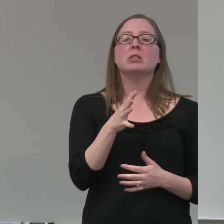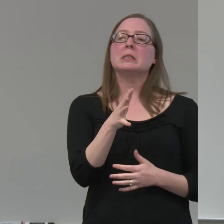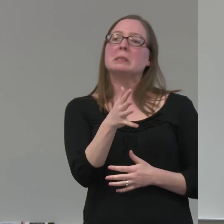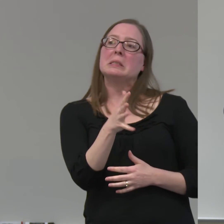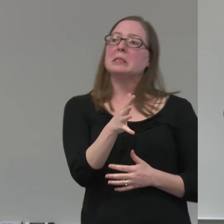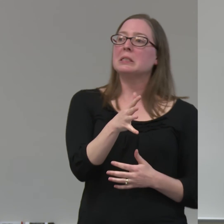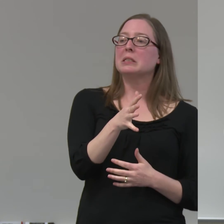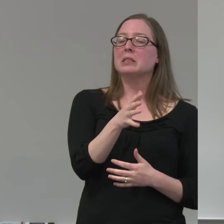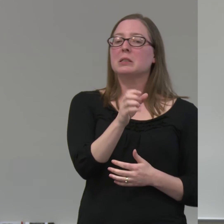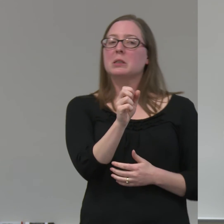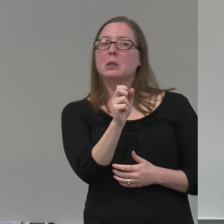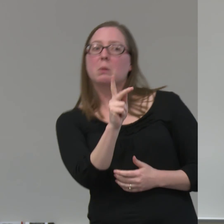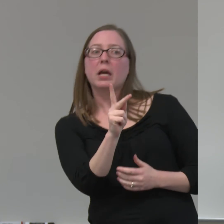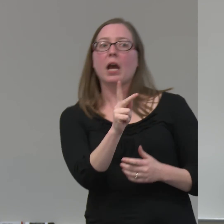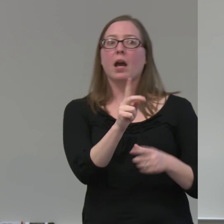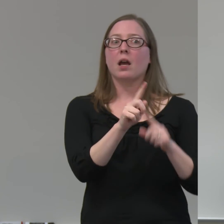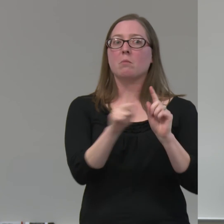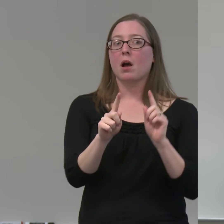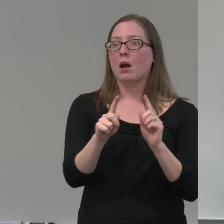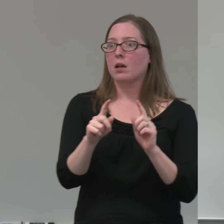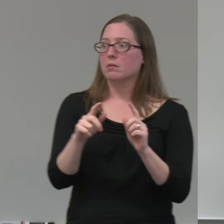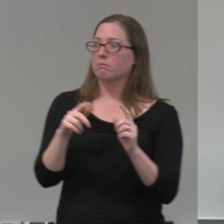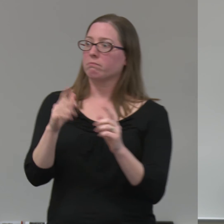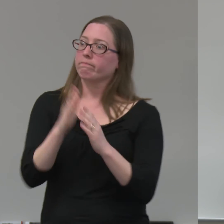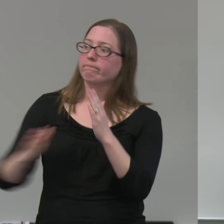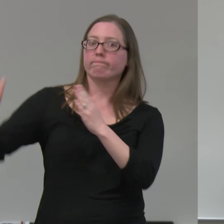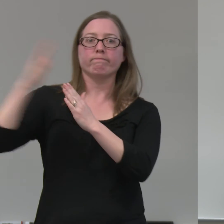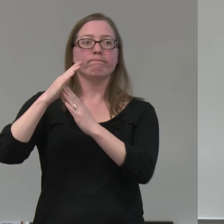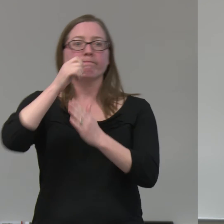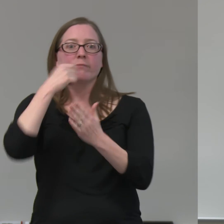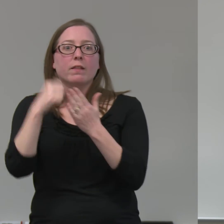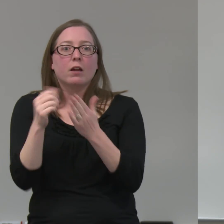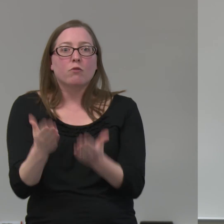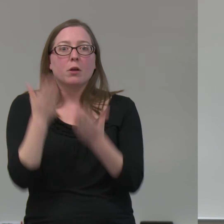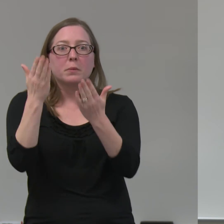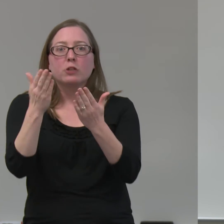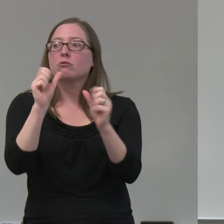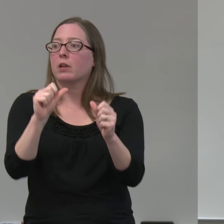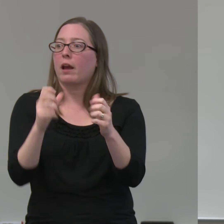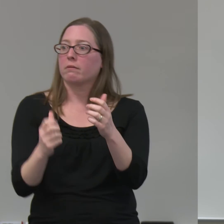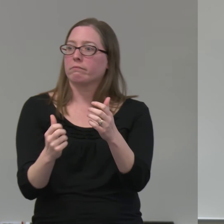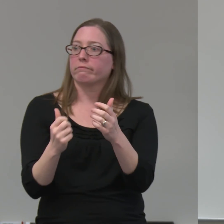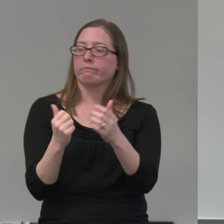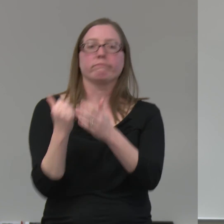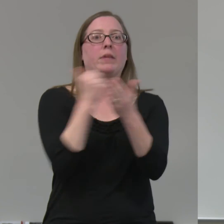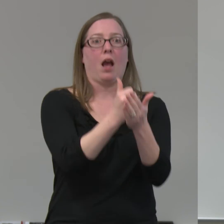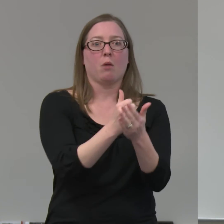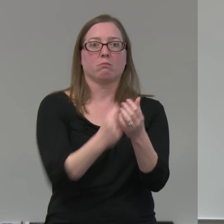to something that really stands out, so you always ask your research mentor